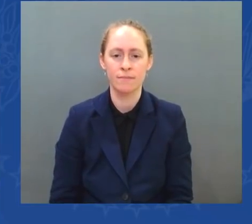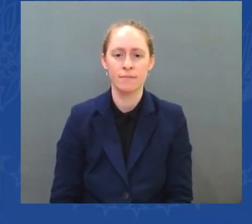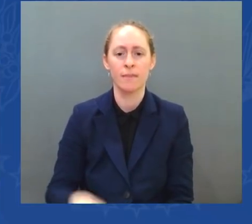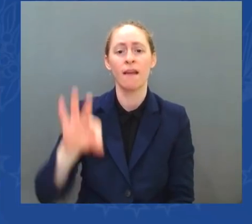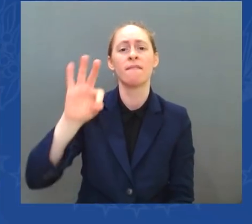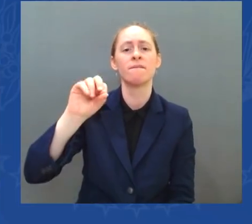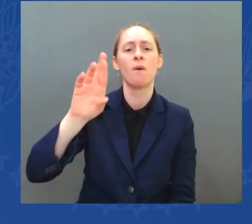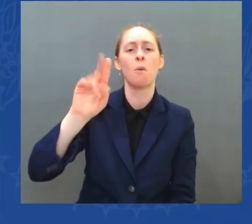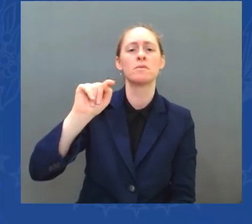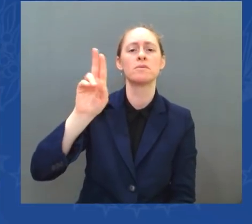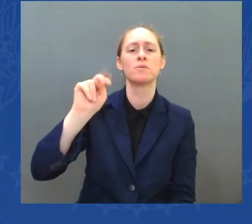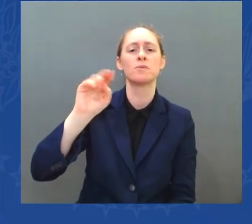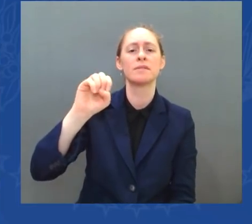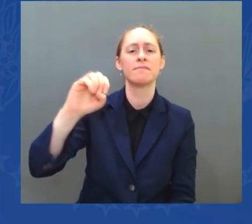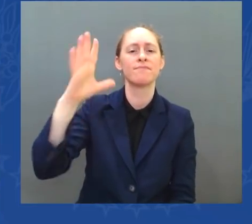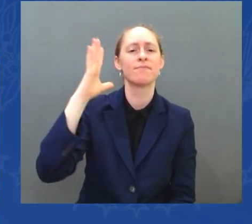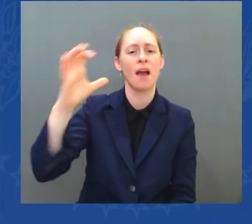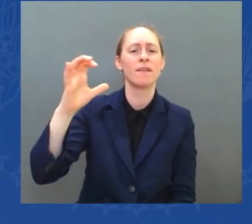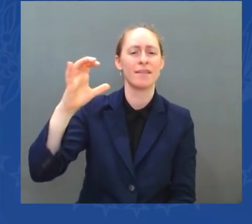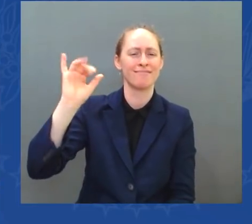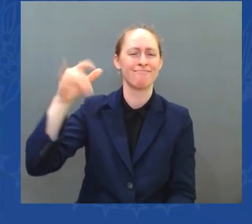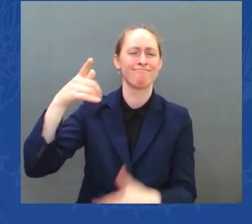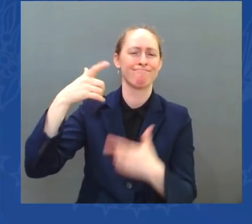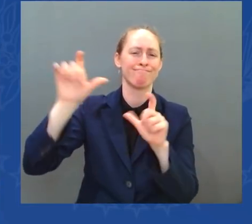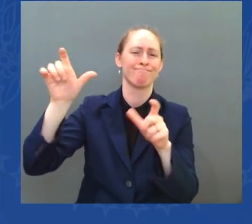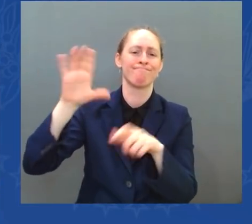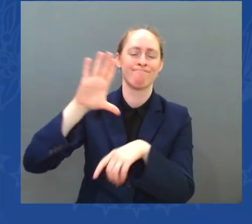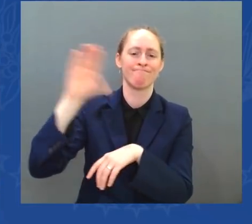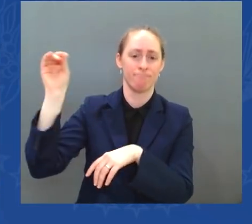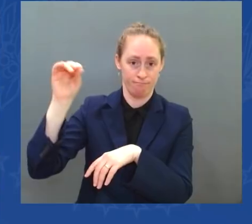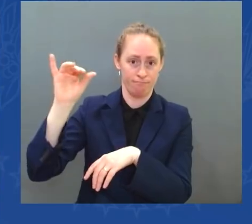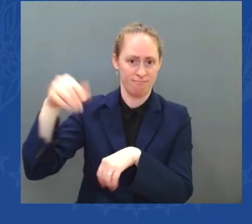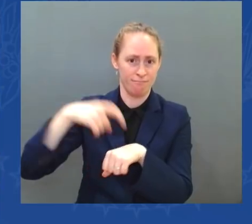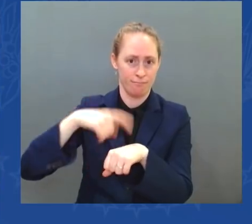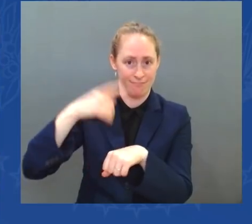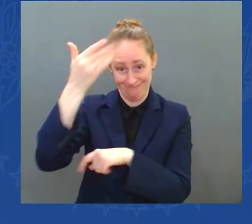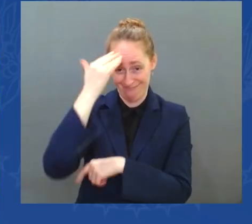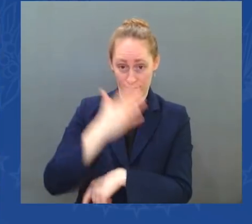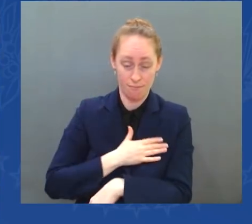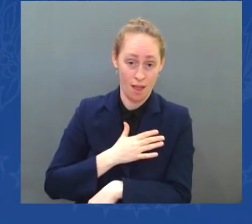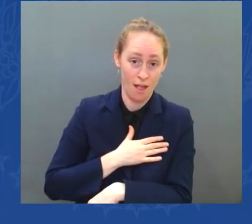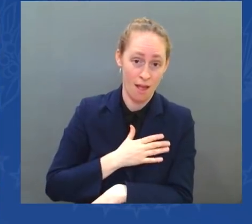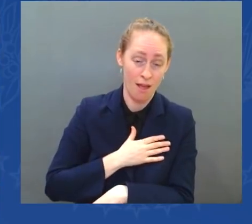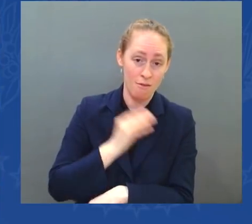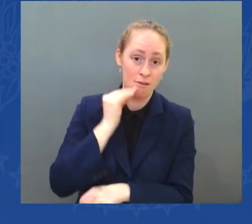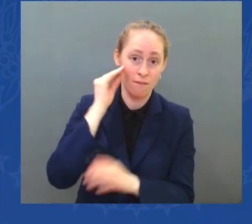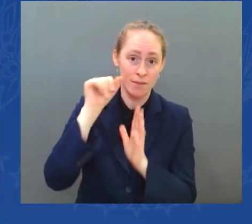Not a joke. More companies incorporated in the state of Delaware than the entire United States of America combined.